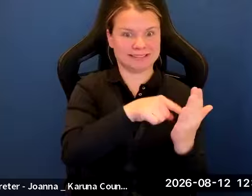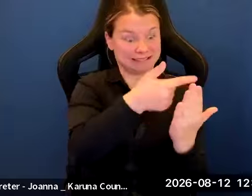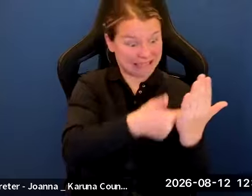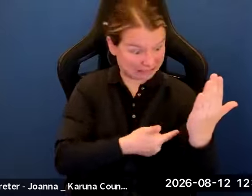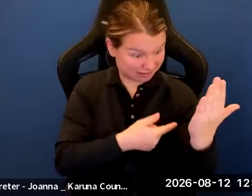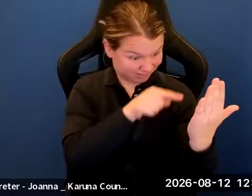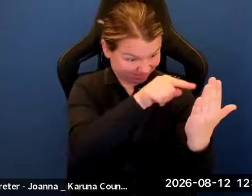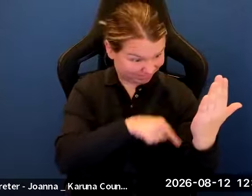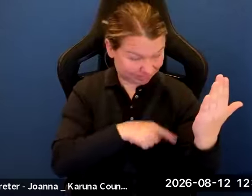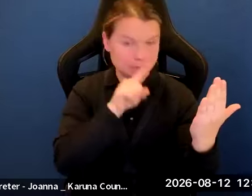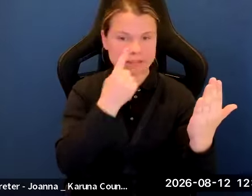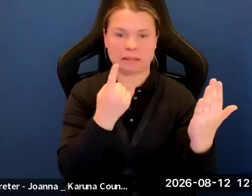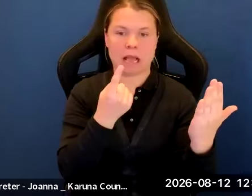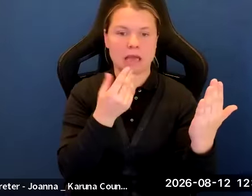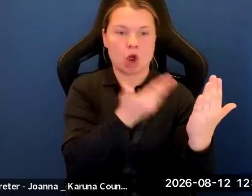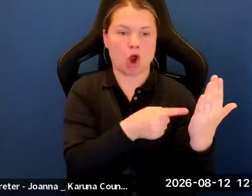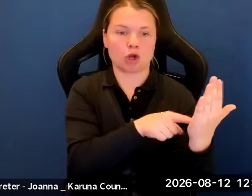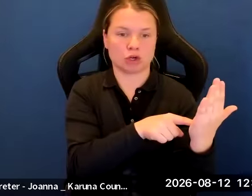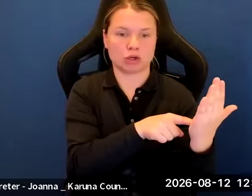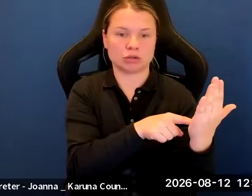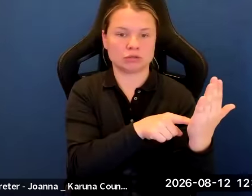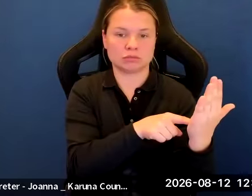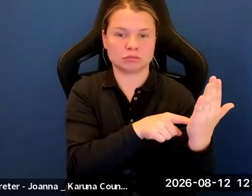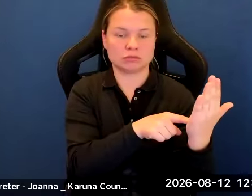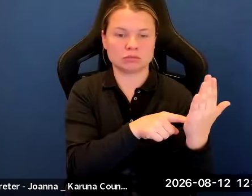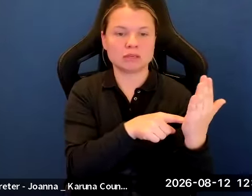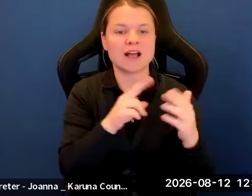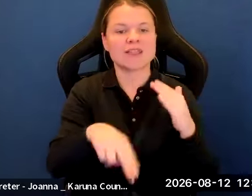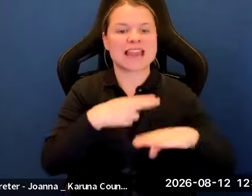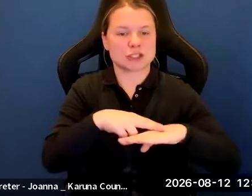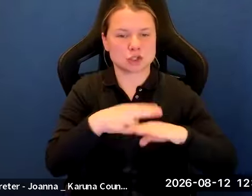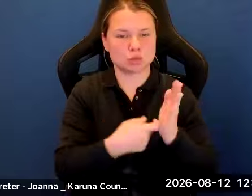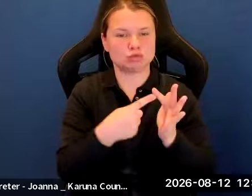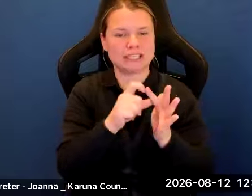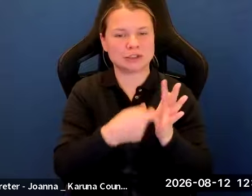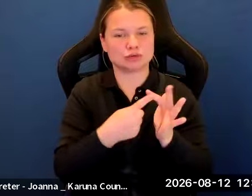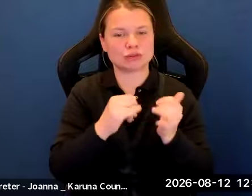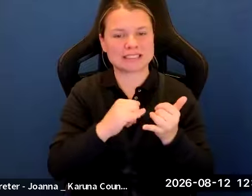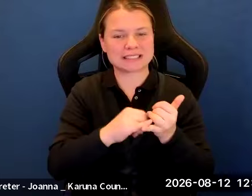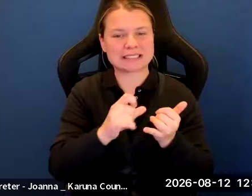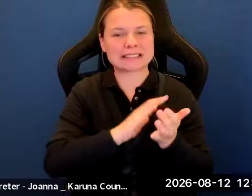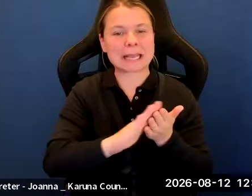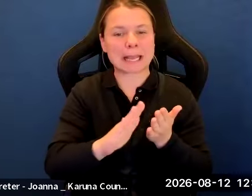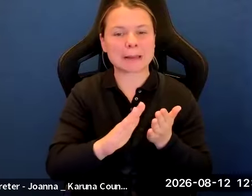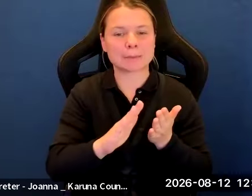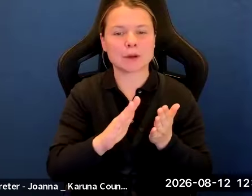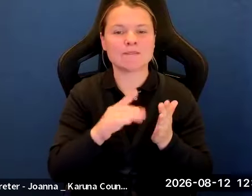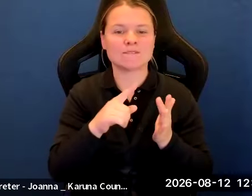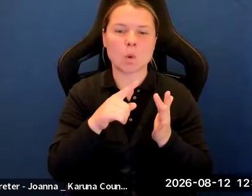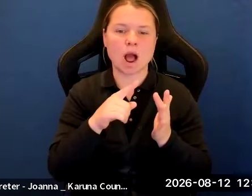. It needs to not be named as institutions who have not joined or signified their intent to join the scheme. And